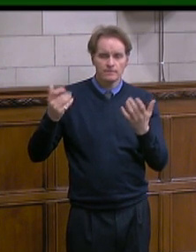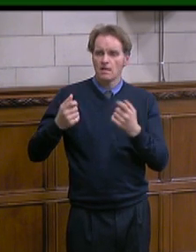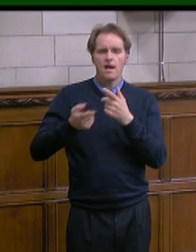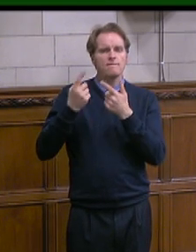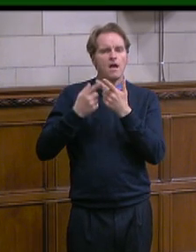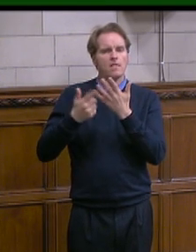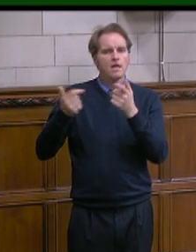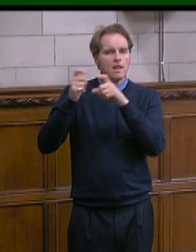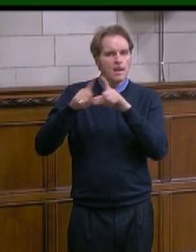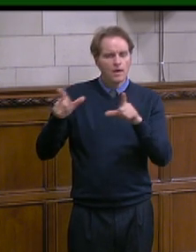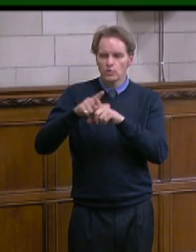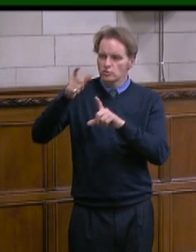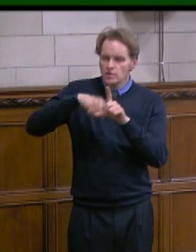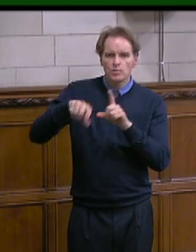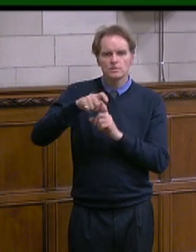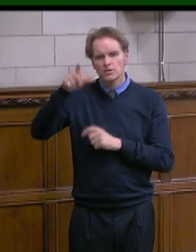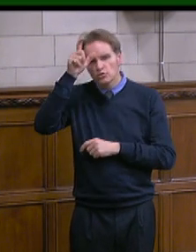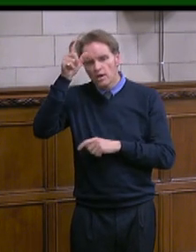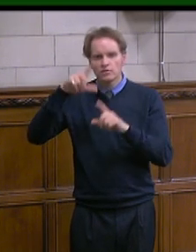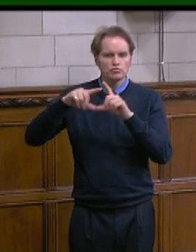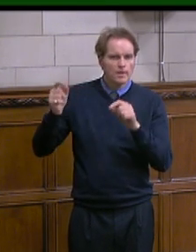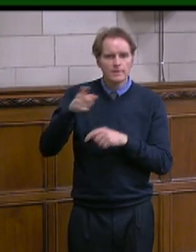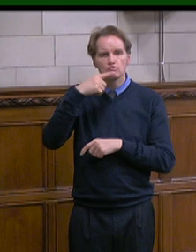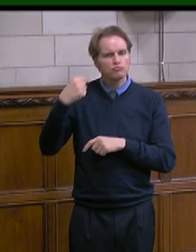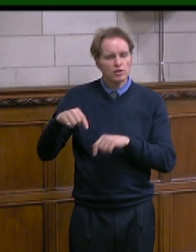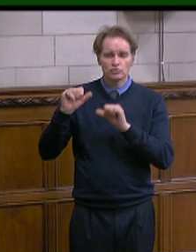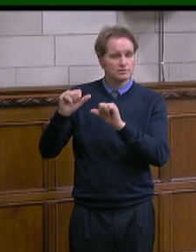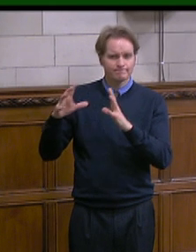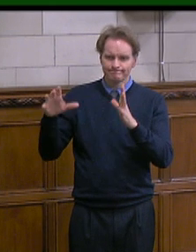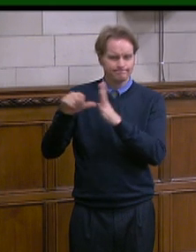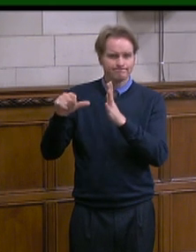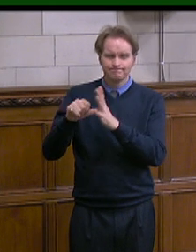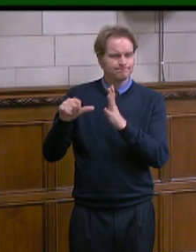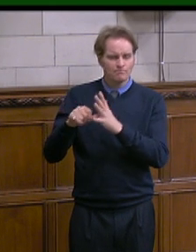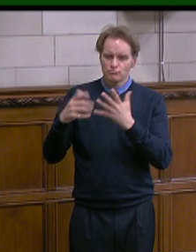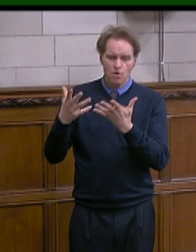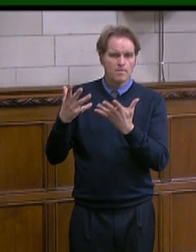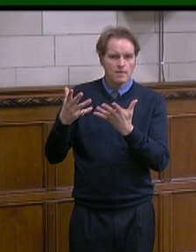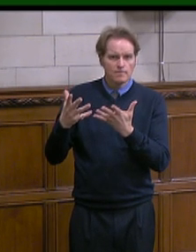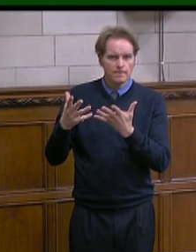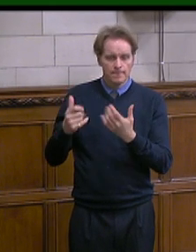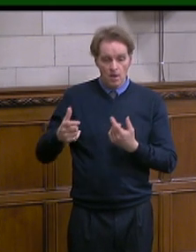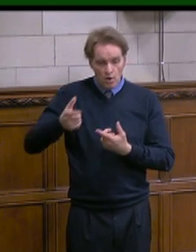We had a huge battle with them and ended up having to move a whole raft of community language